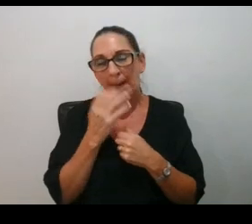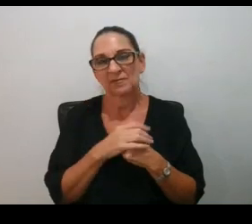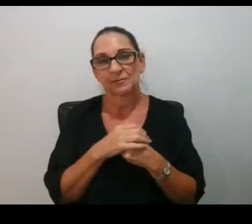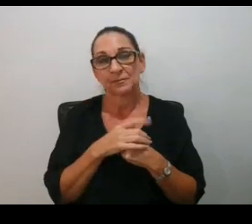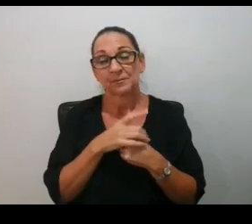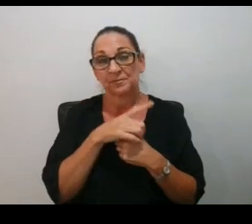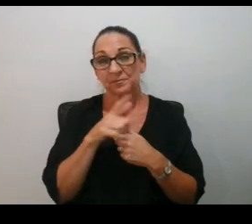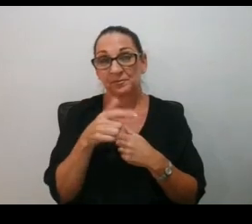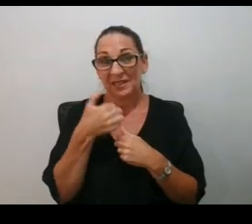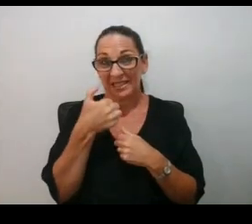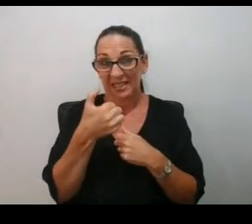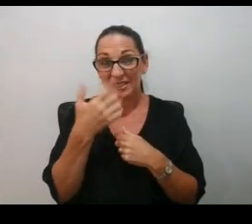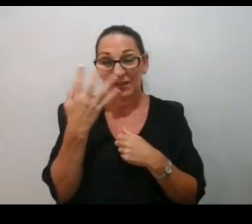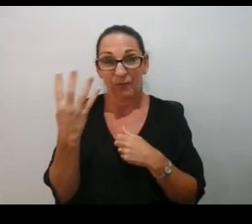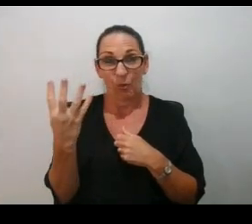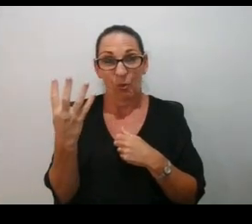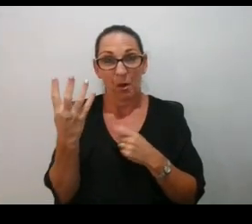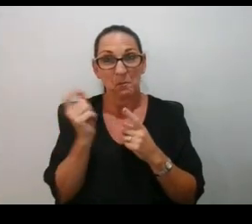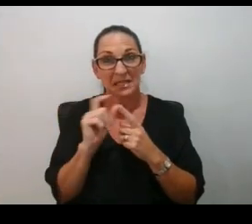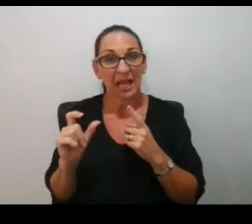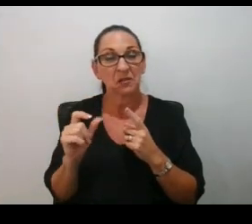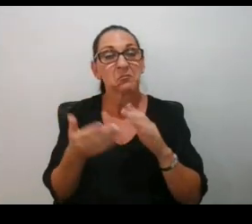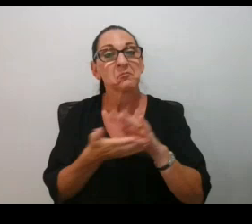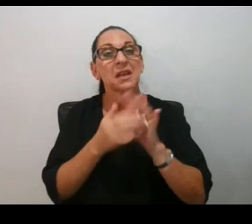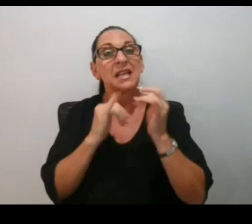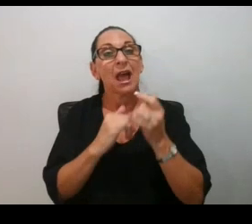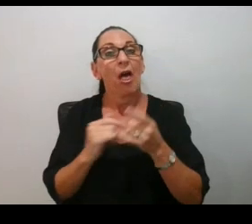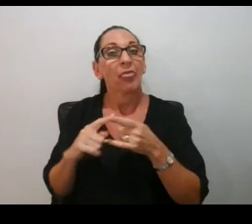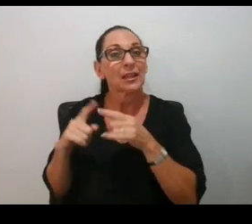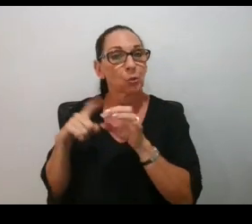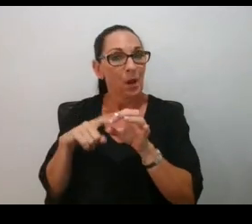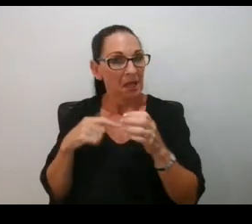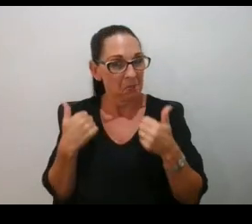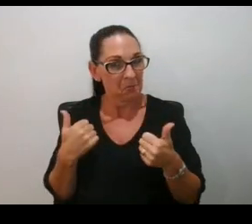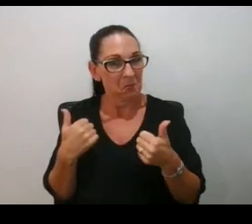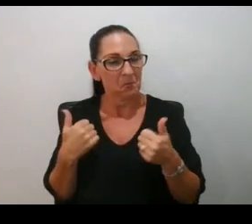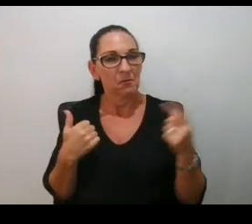you guys are joining us from Southeast Queensland so welcome we've got 19% from Far North Queensland